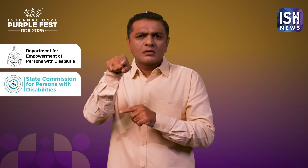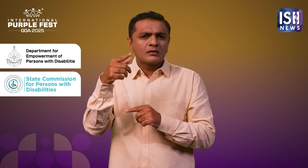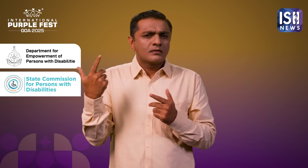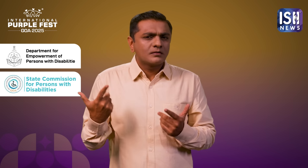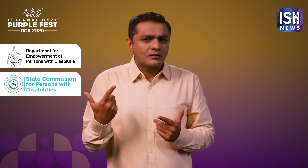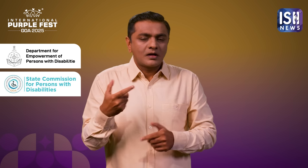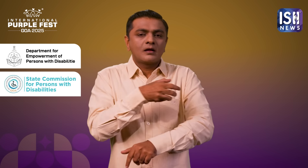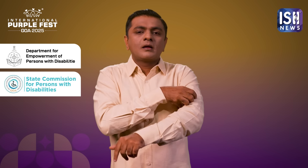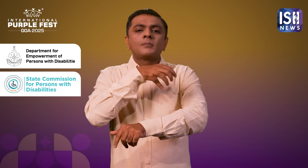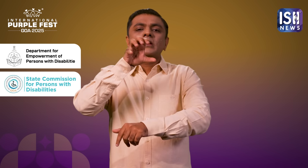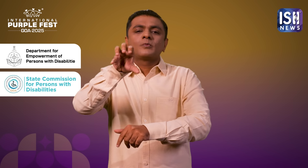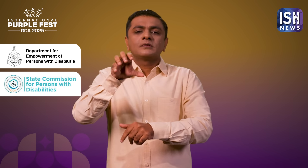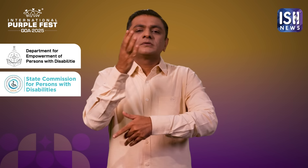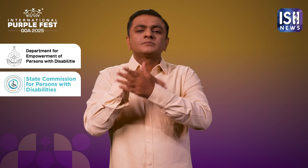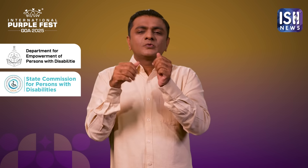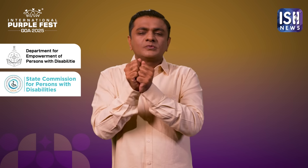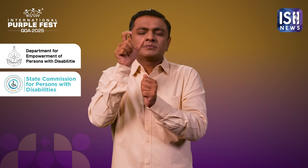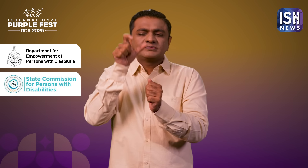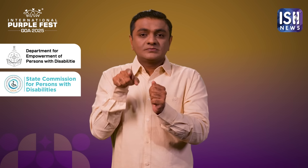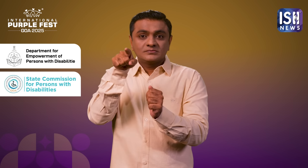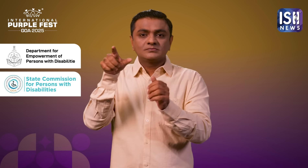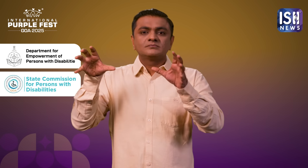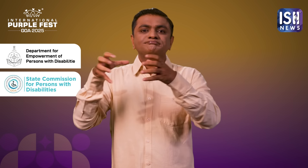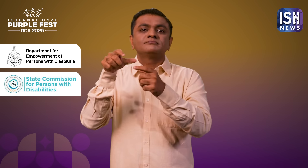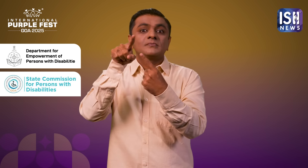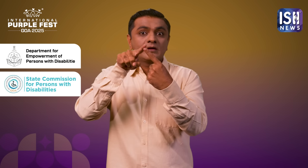1. Department for Empowerment of Persons with Disabilities